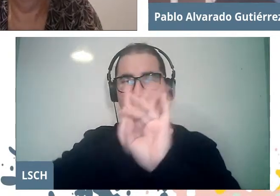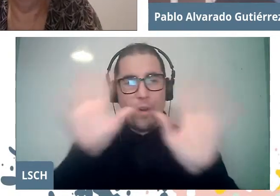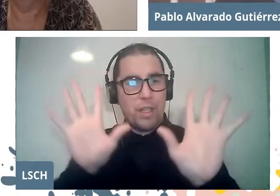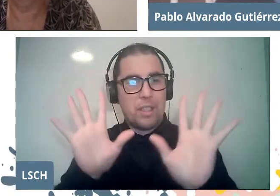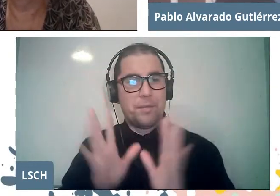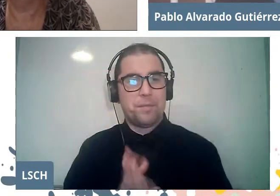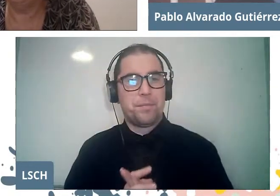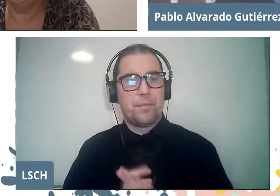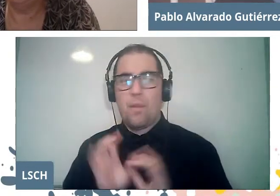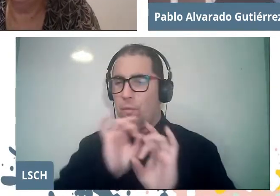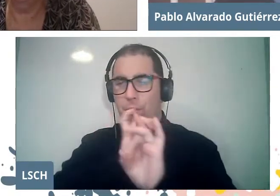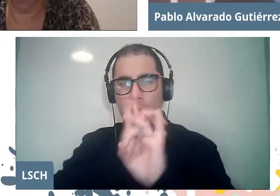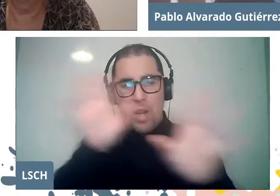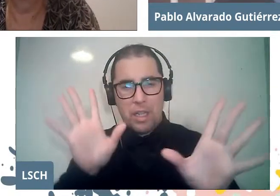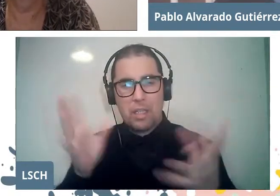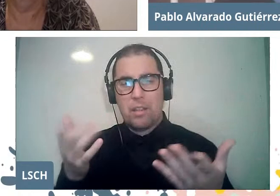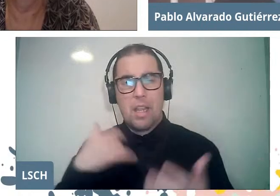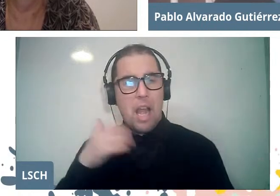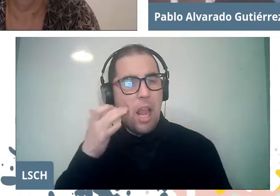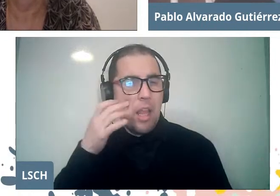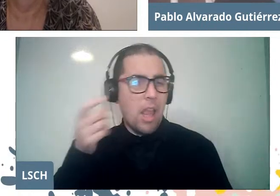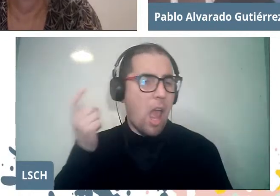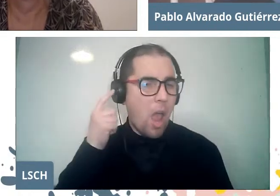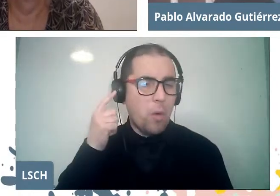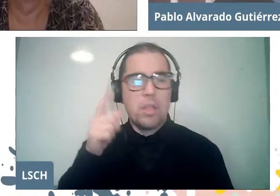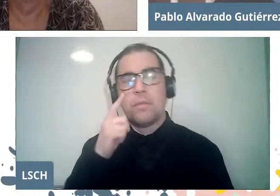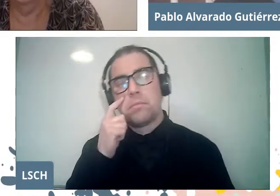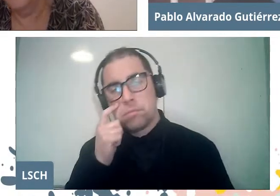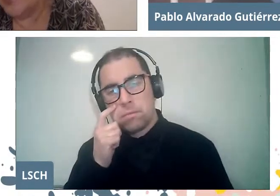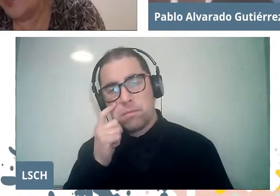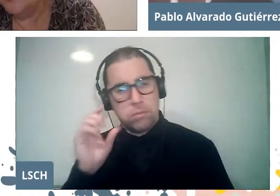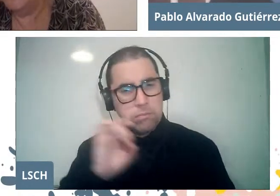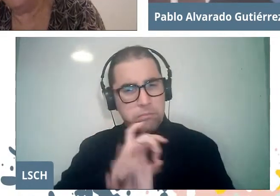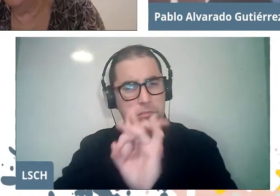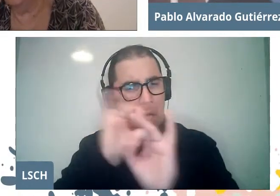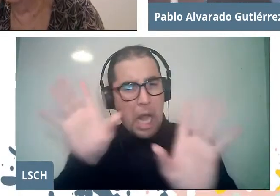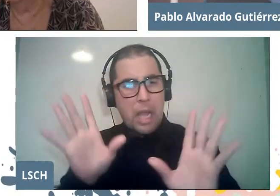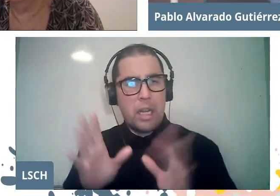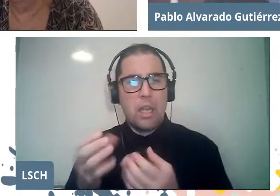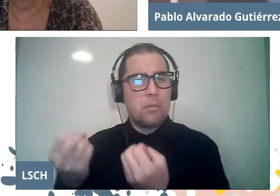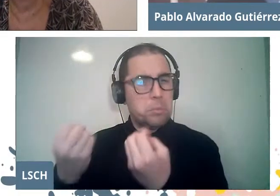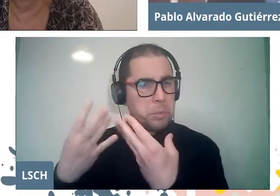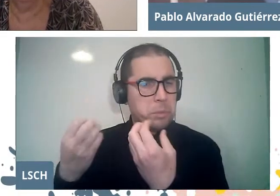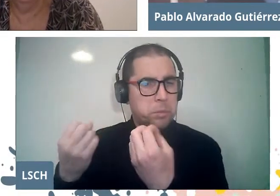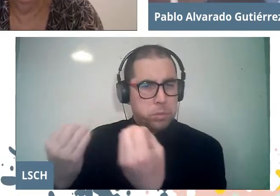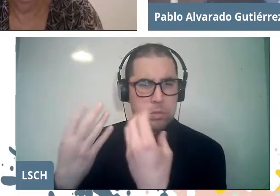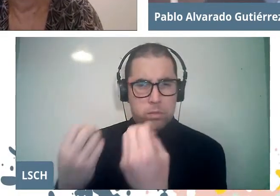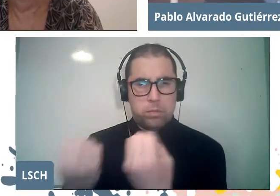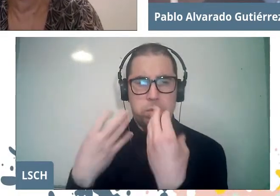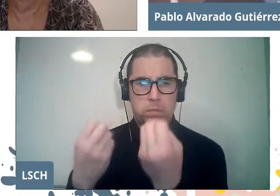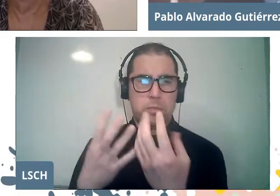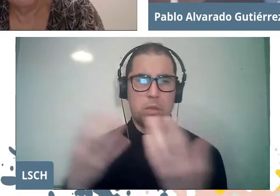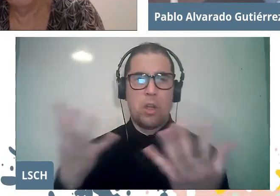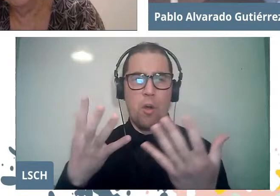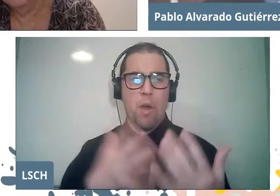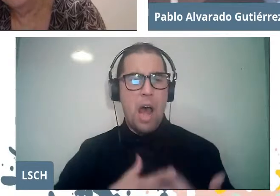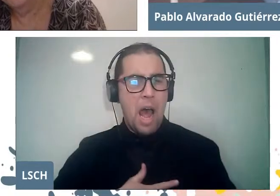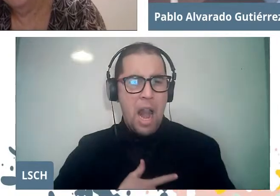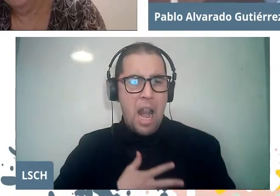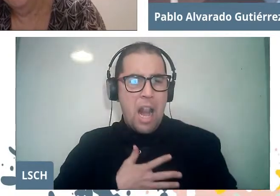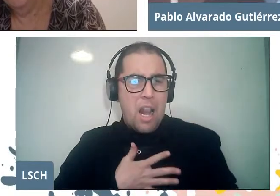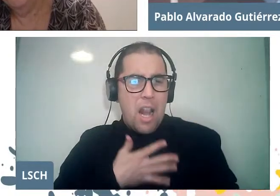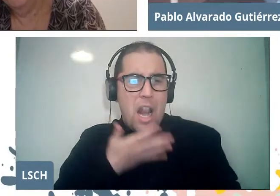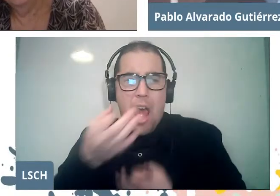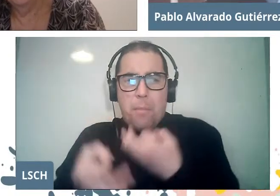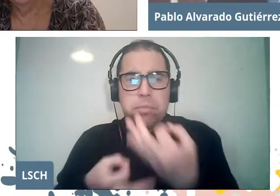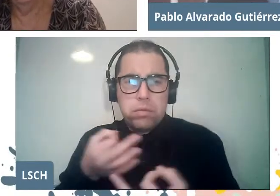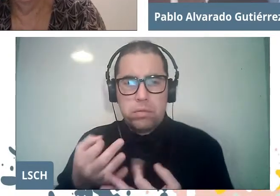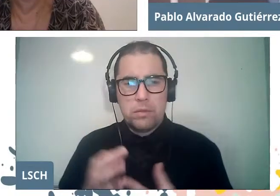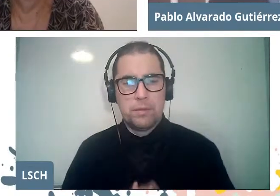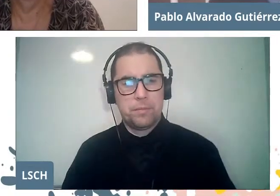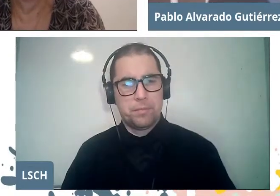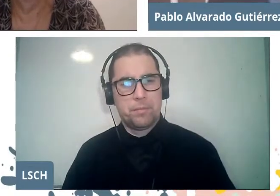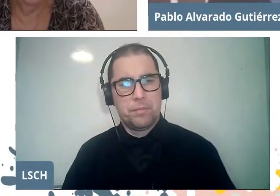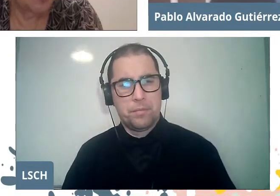What joy everything you have taught us and the passionate way you have approached it.